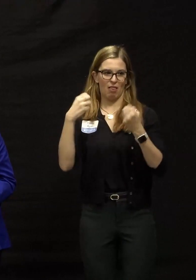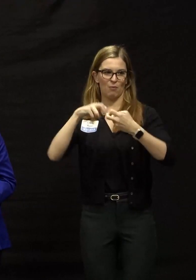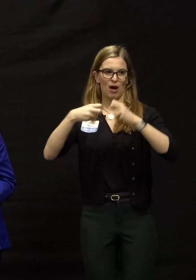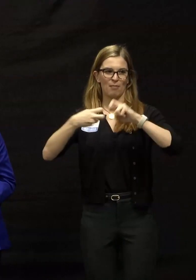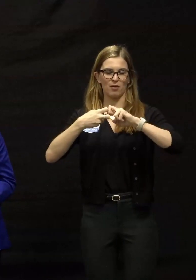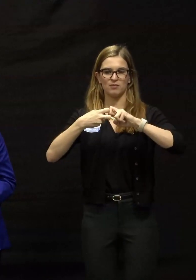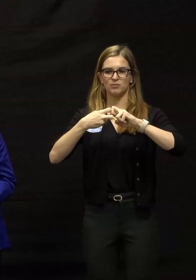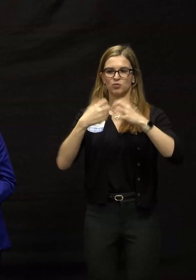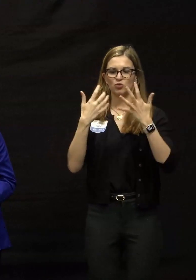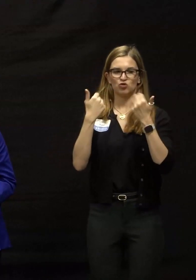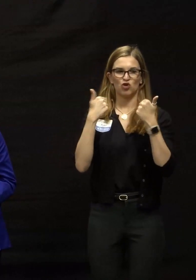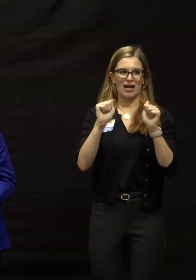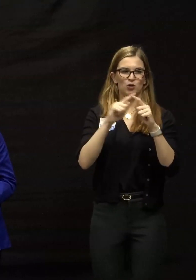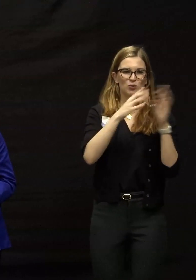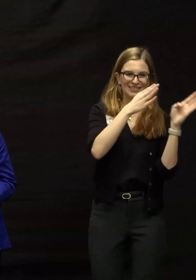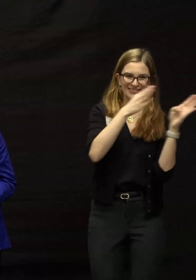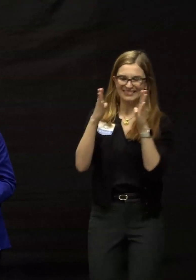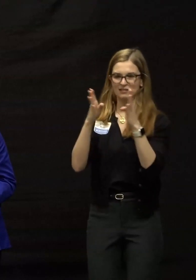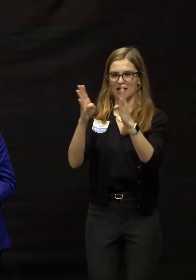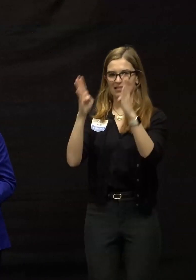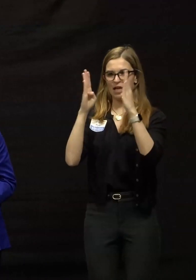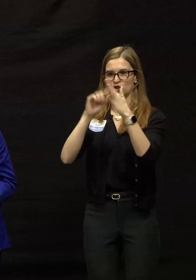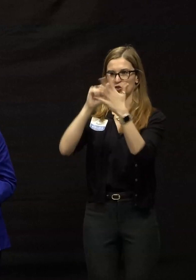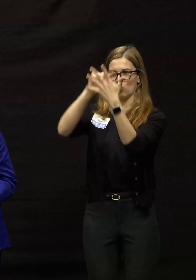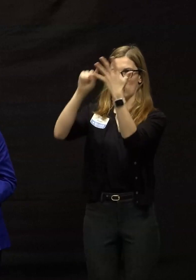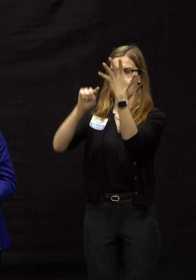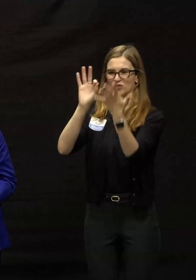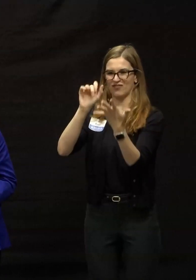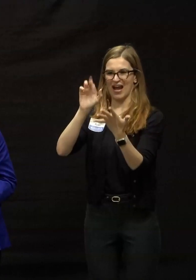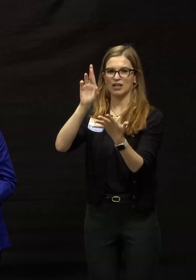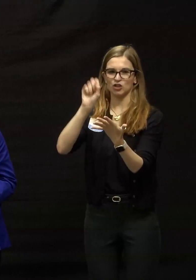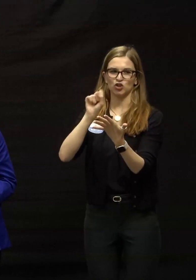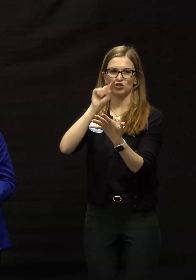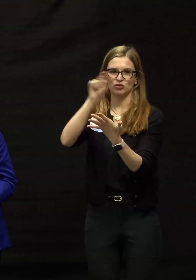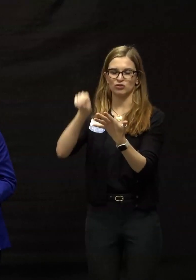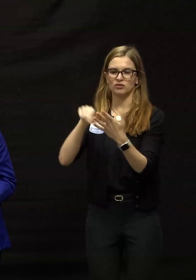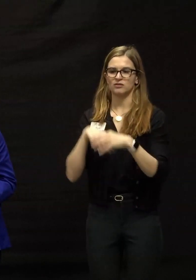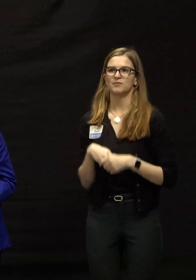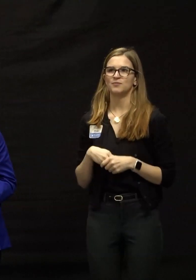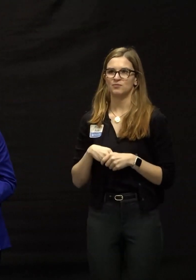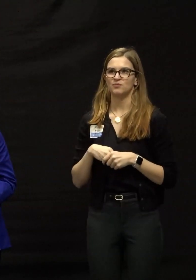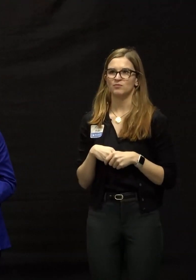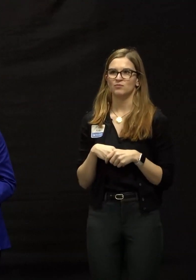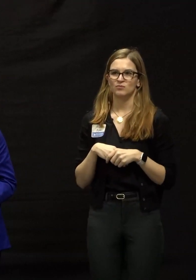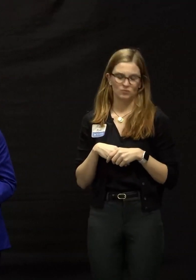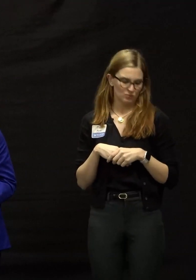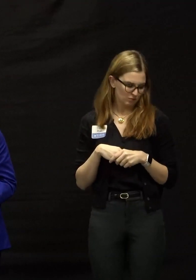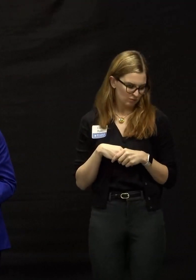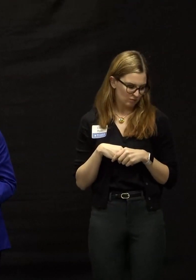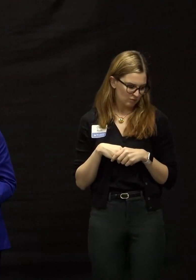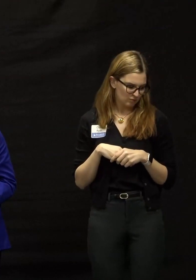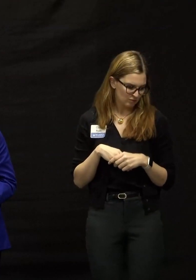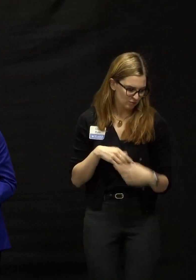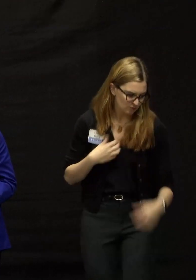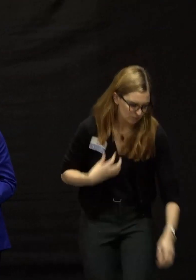that impacts those higher rates of mental health issues. So we wanna focus on those factors rather than them being deaf.